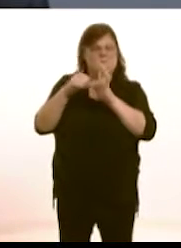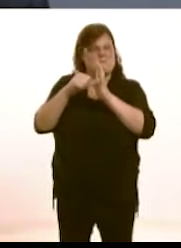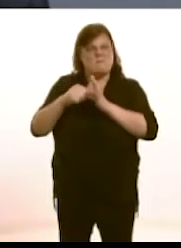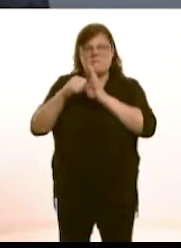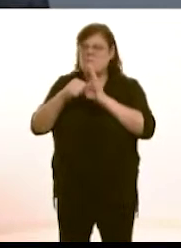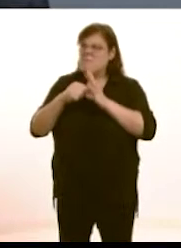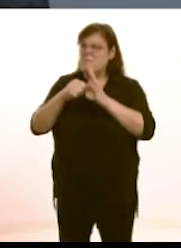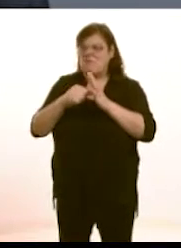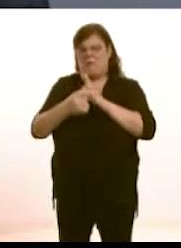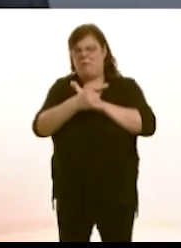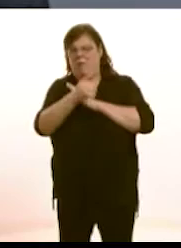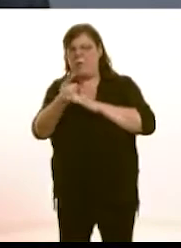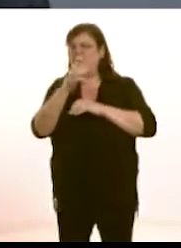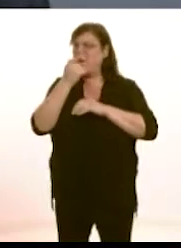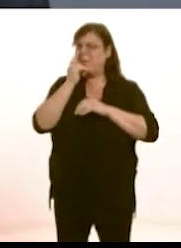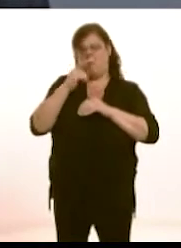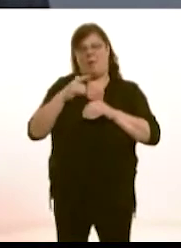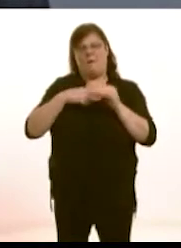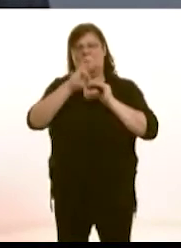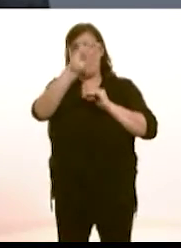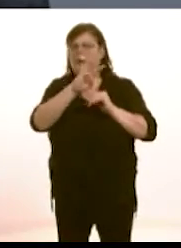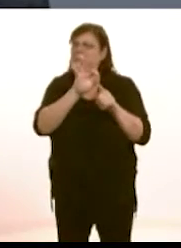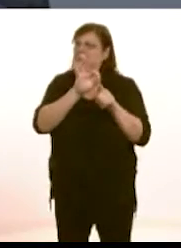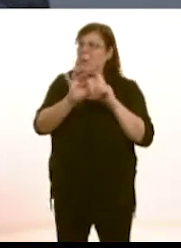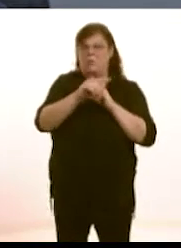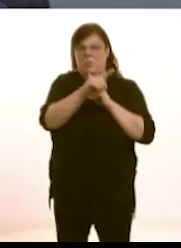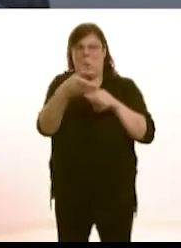for communities across Wales, and this is especially so for working people.